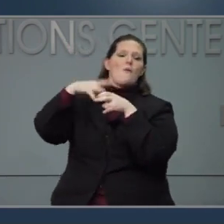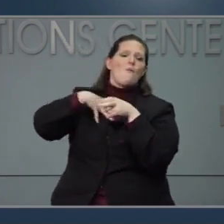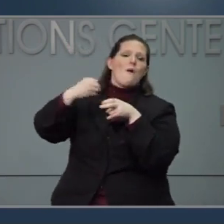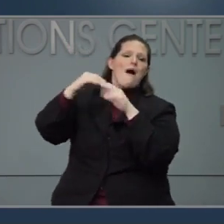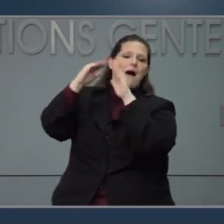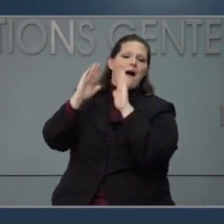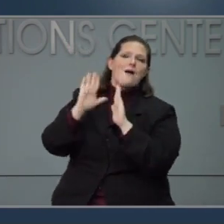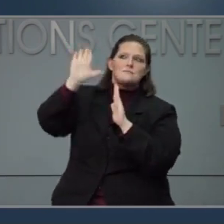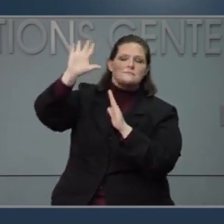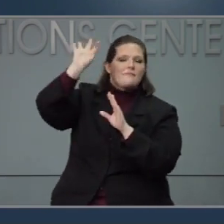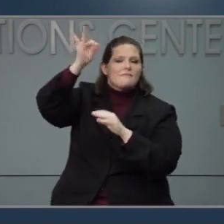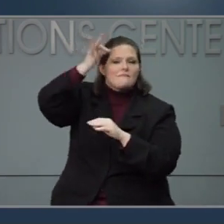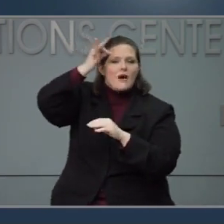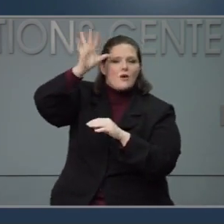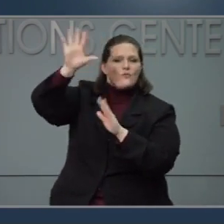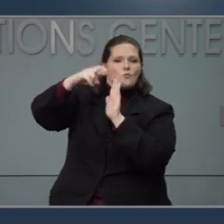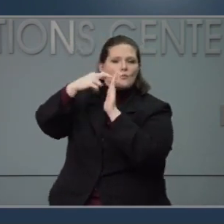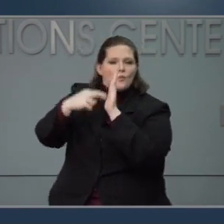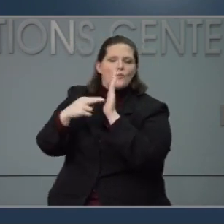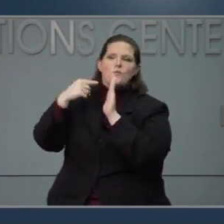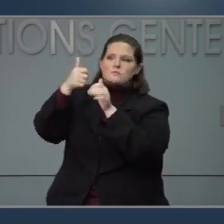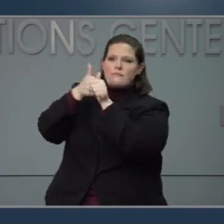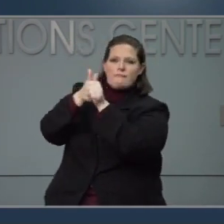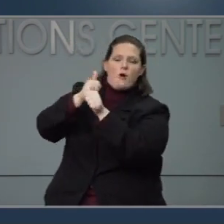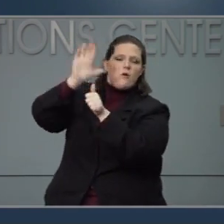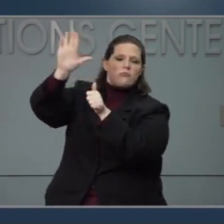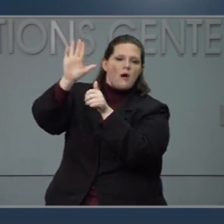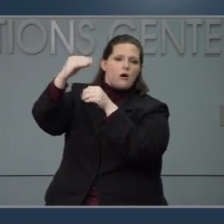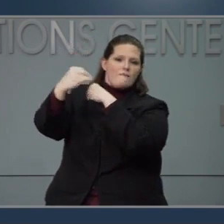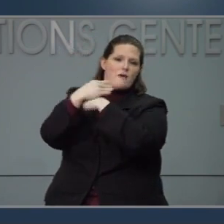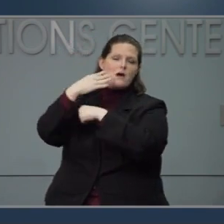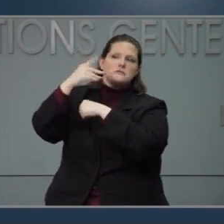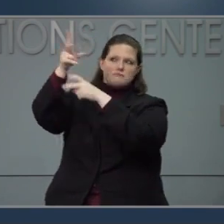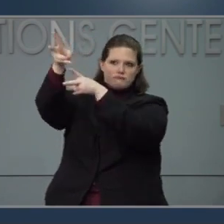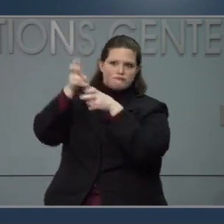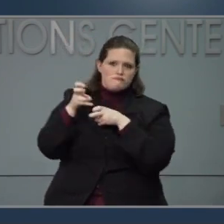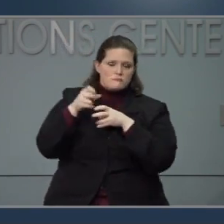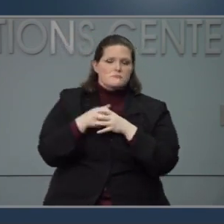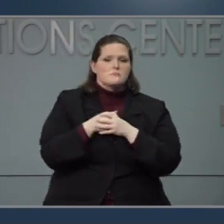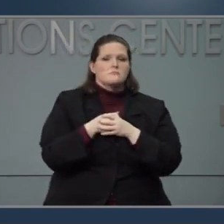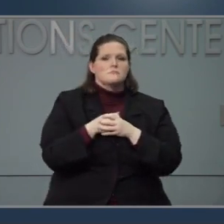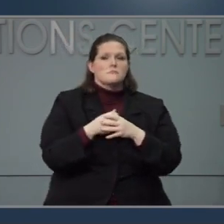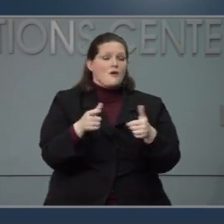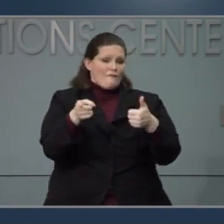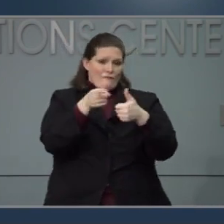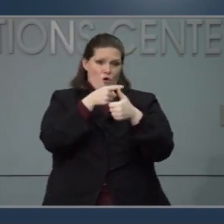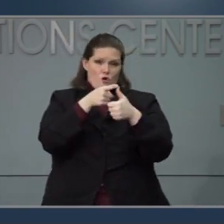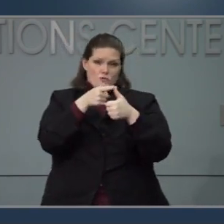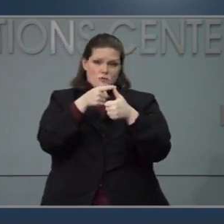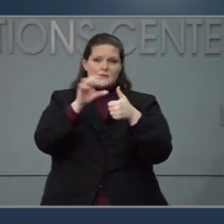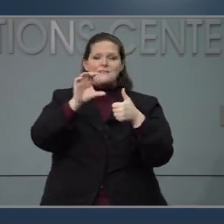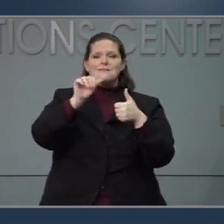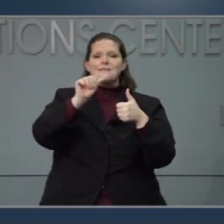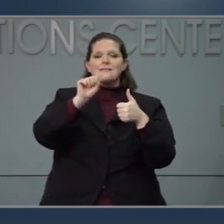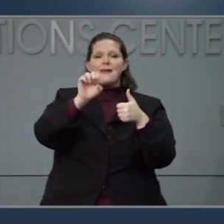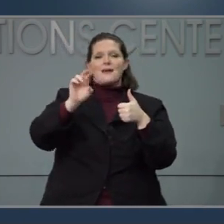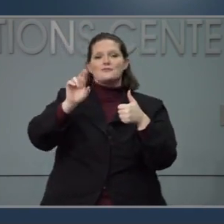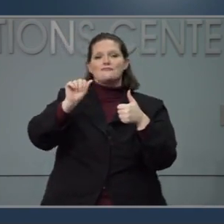THE METRICS ARE INFORMED BY THE WHITE HOUSE CORONAVIRUS TASK FORCE AND A NORTH CAROLINA’S KEY METRICS YOU ARE FAMILIAR WITH.